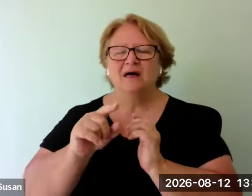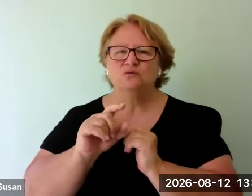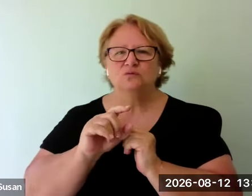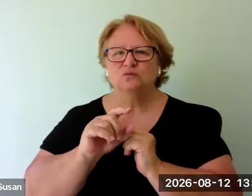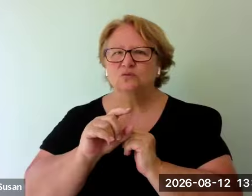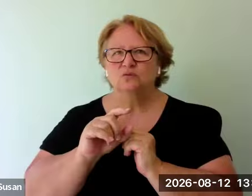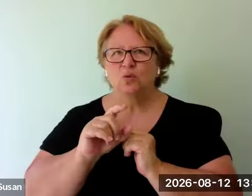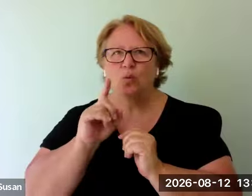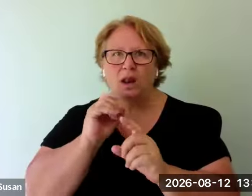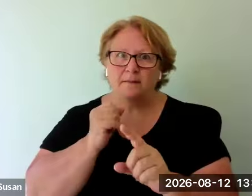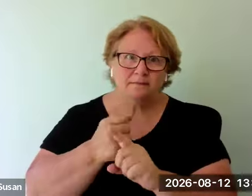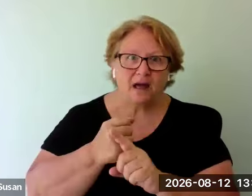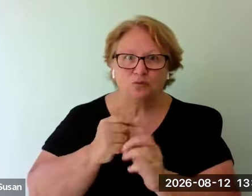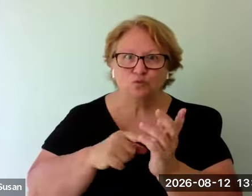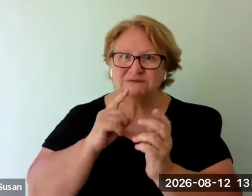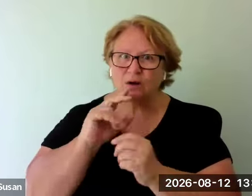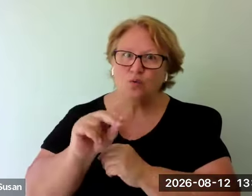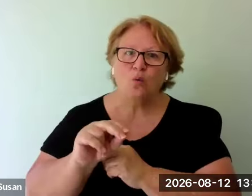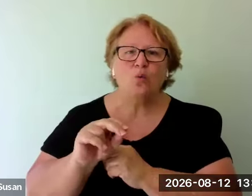to assess and then it would be in the context of the